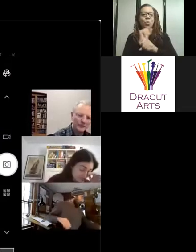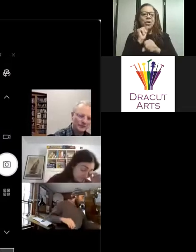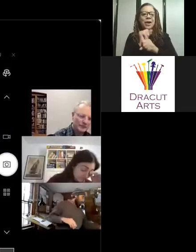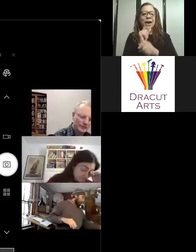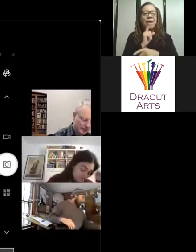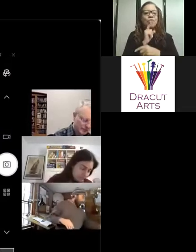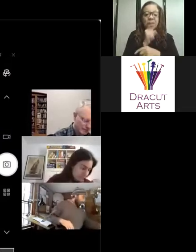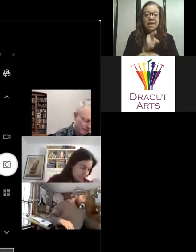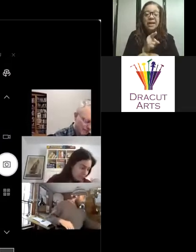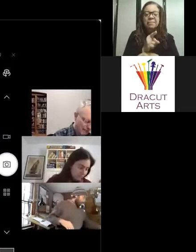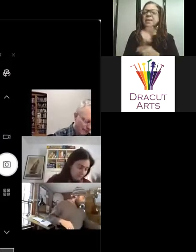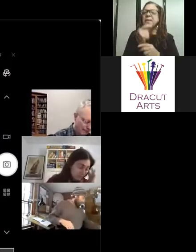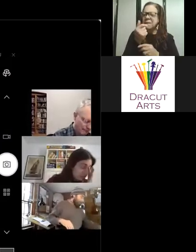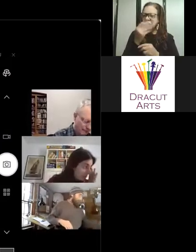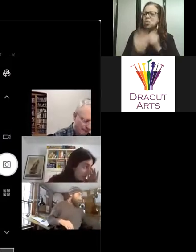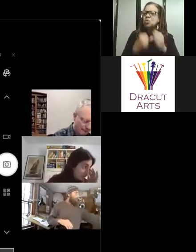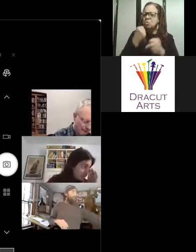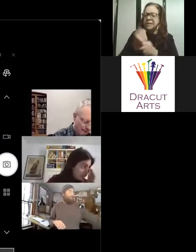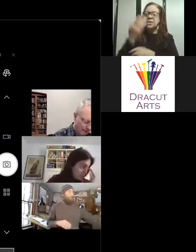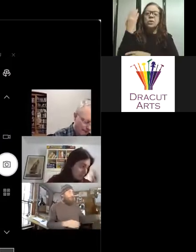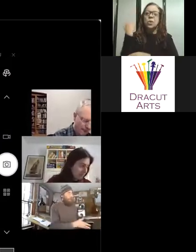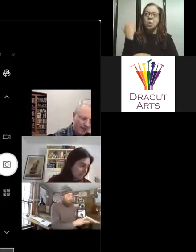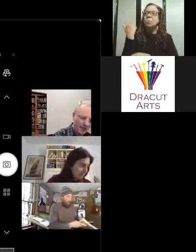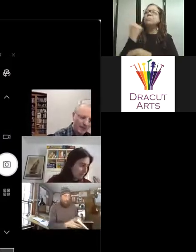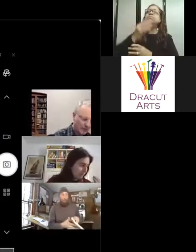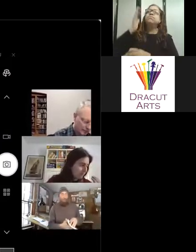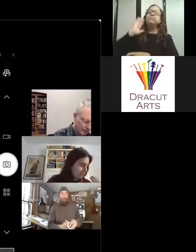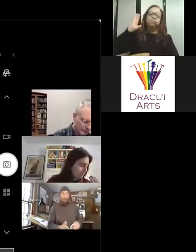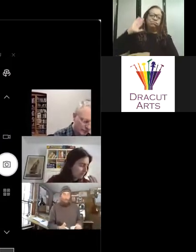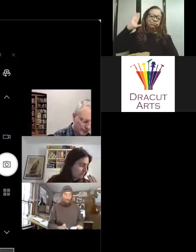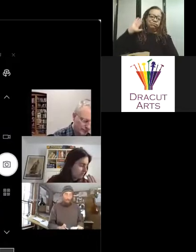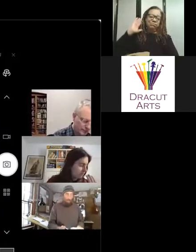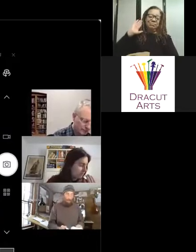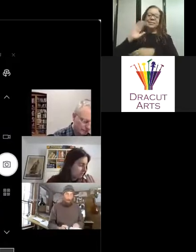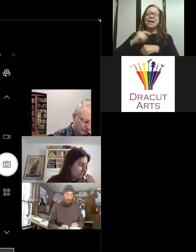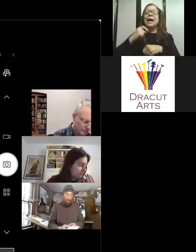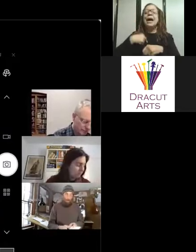several years ago in the ancient mists of time, I was doing, uh, 24-hour comics.